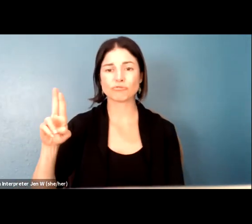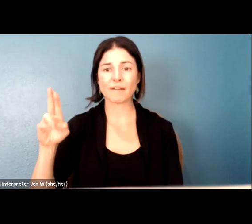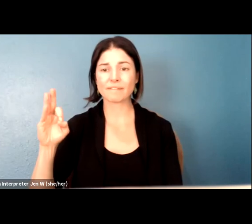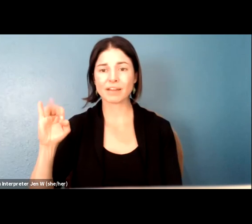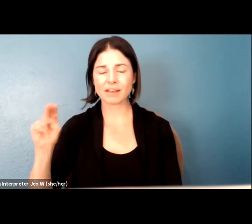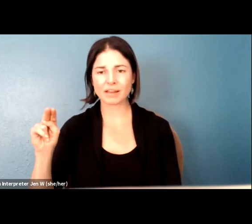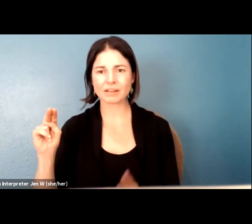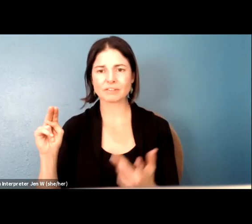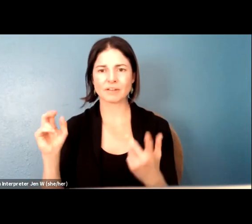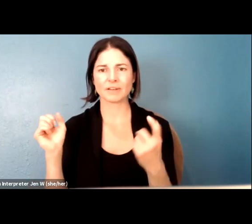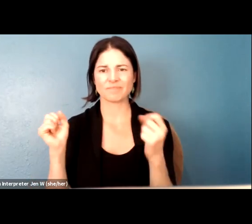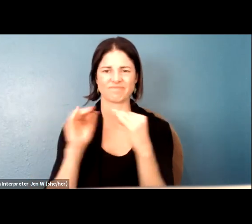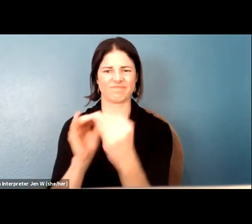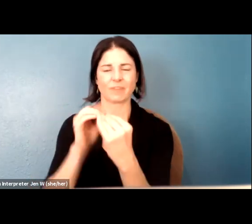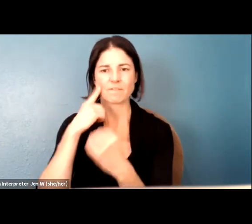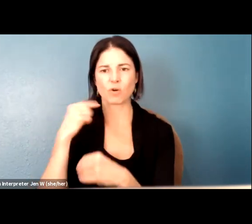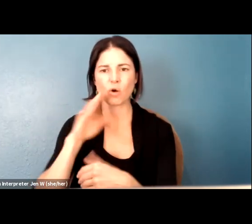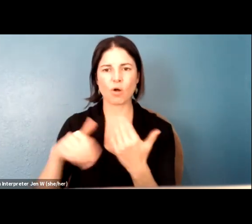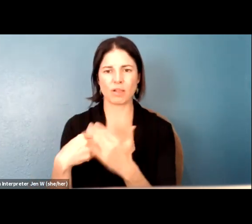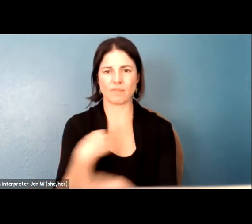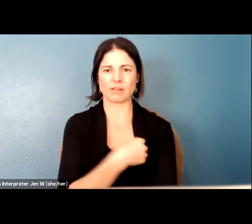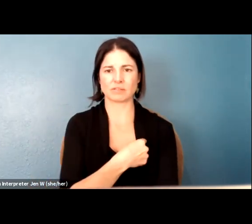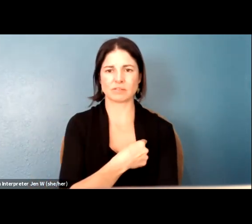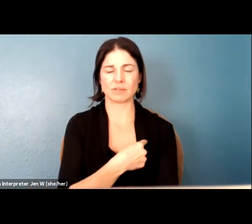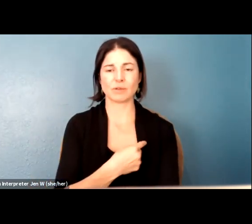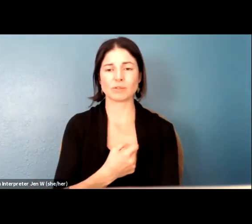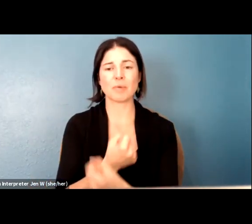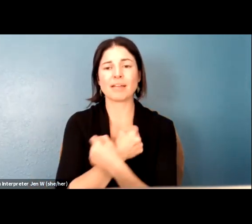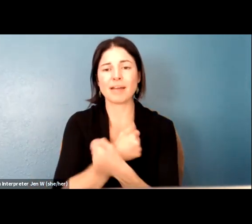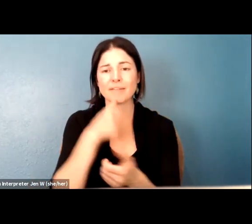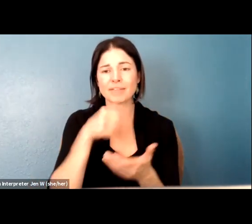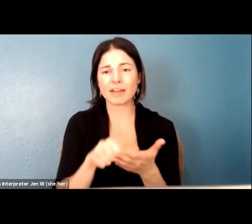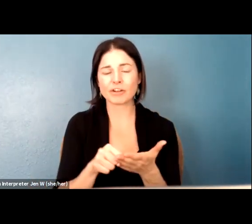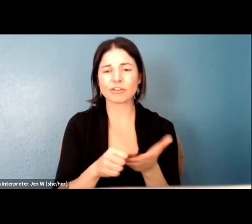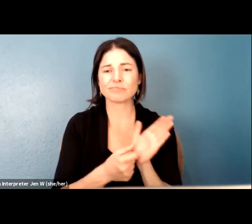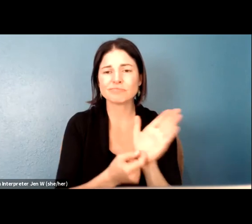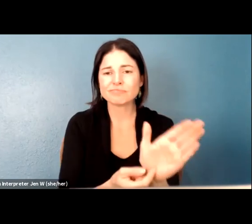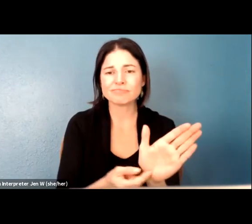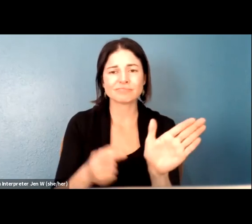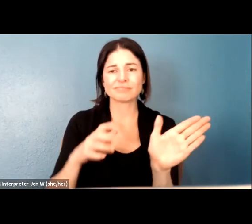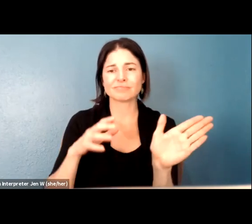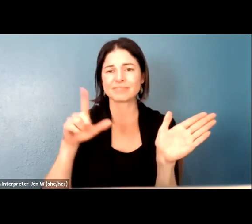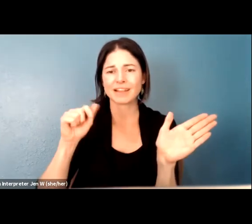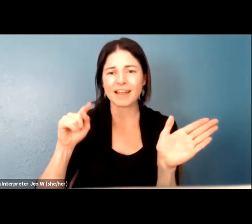My Love Letter extends to every black, Native, Asian Latinx and